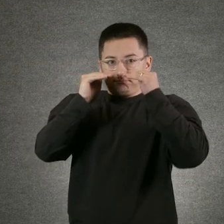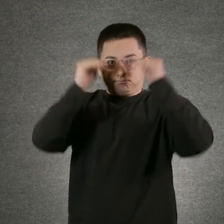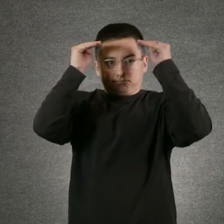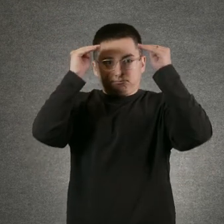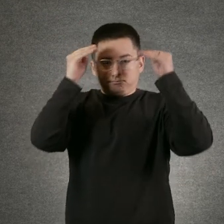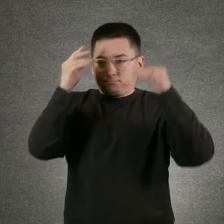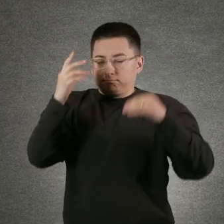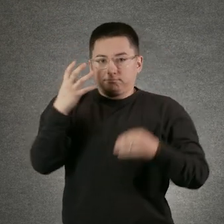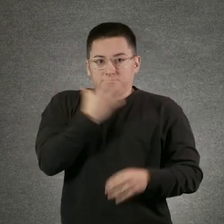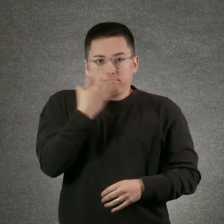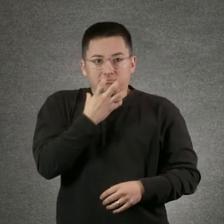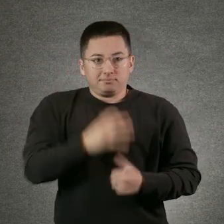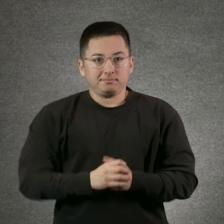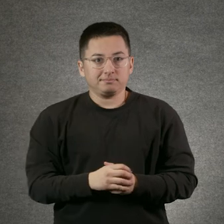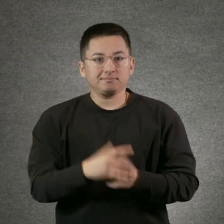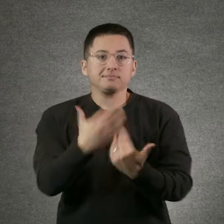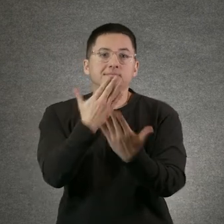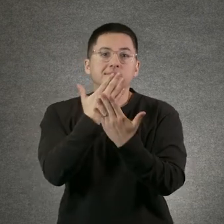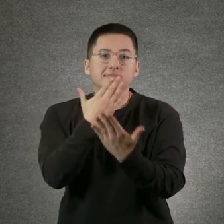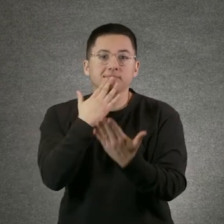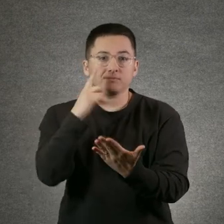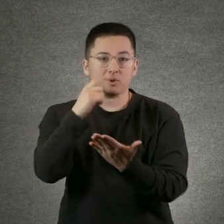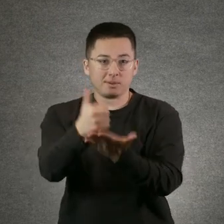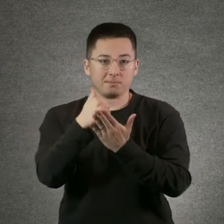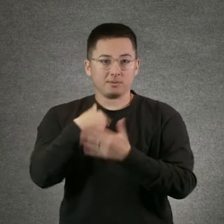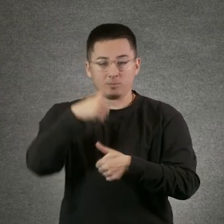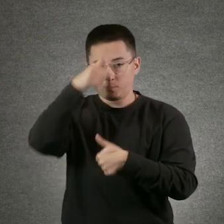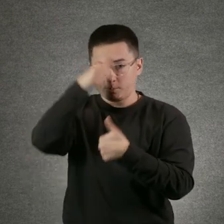Thank you for helping me remember Master Hinkle.